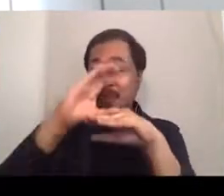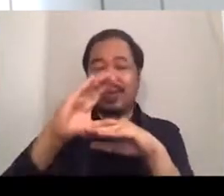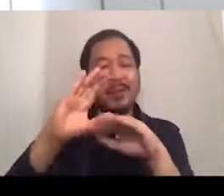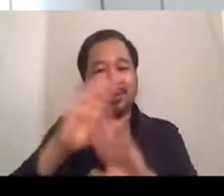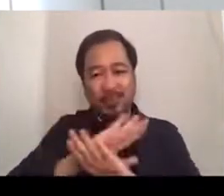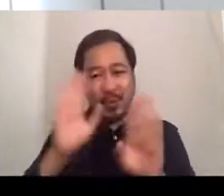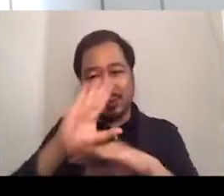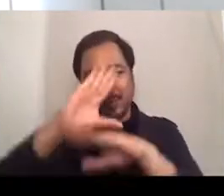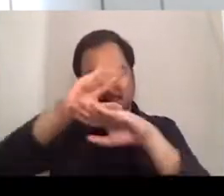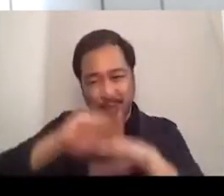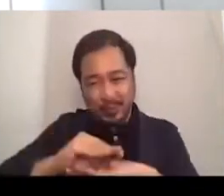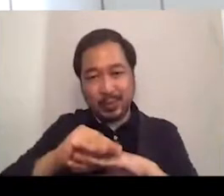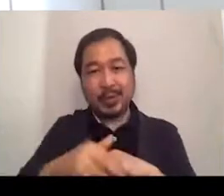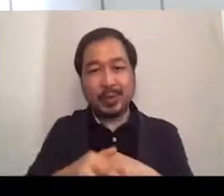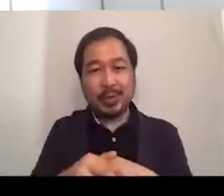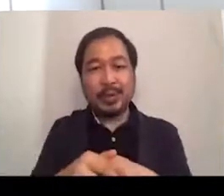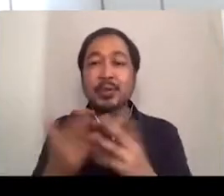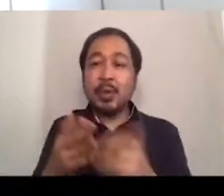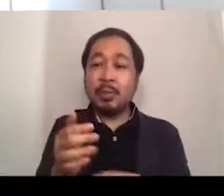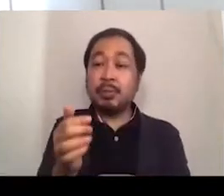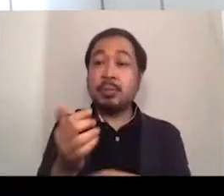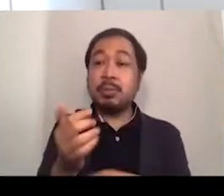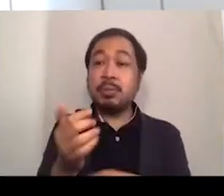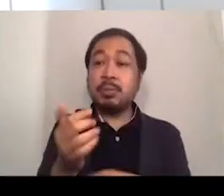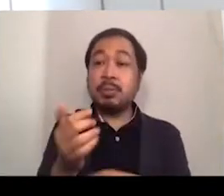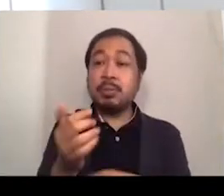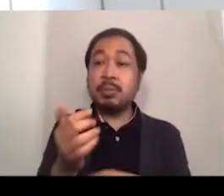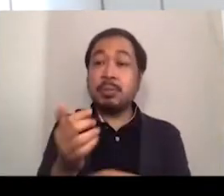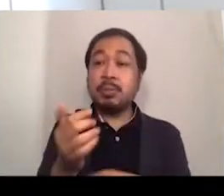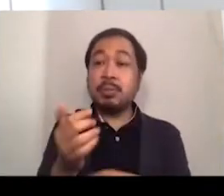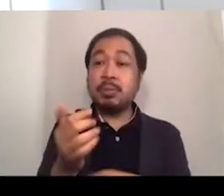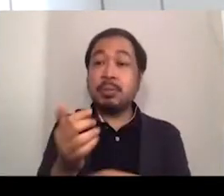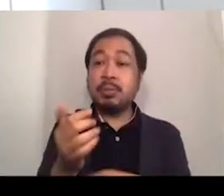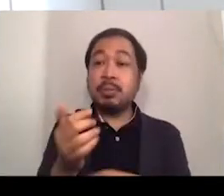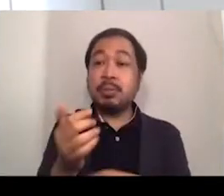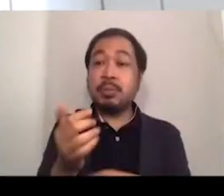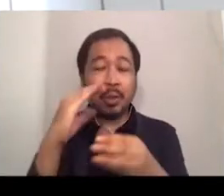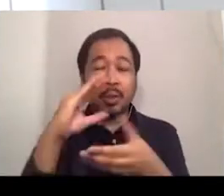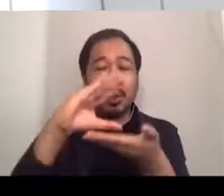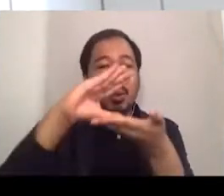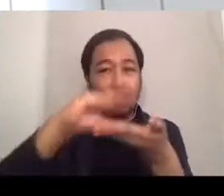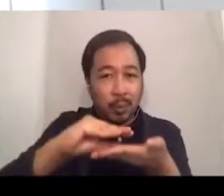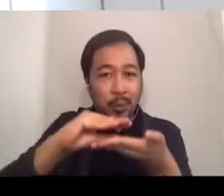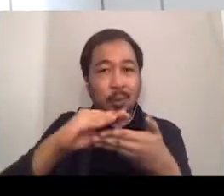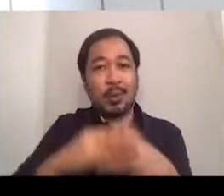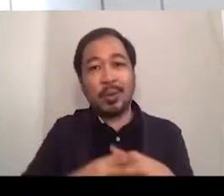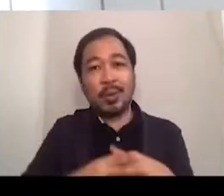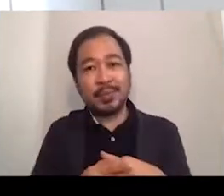And complementing the above general relief measures, targeted measures to help the poor and vulnerable,